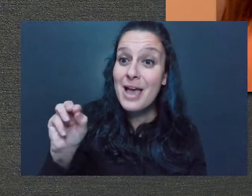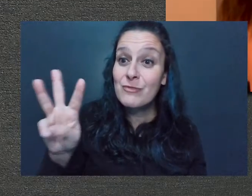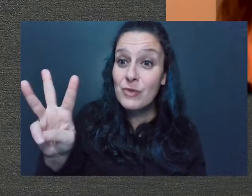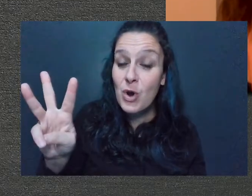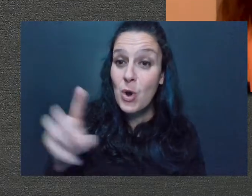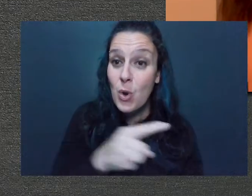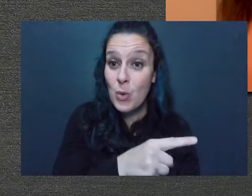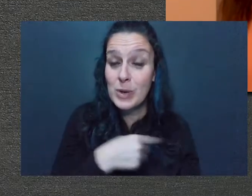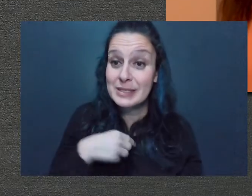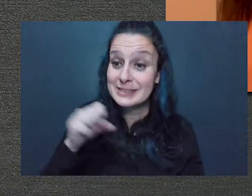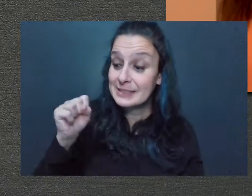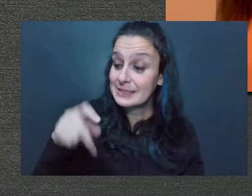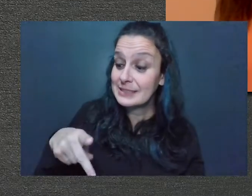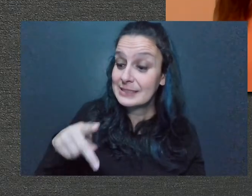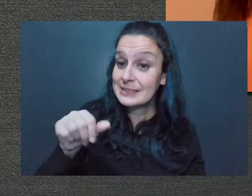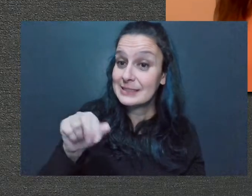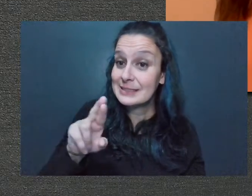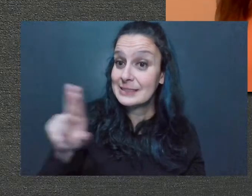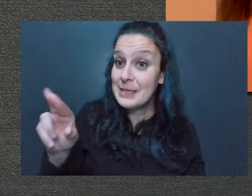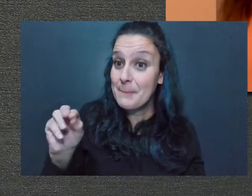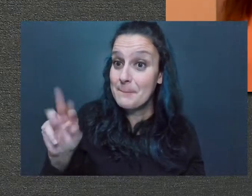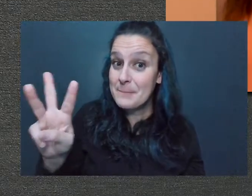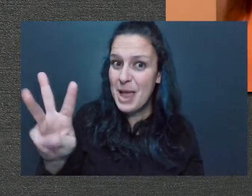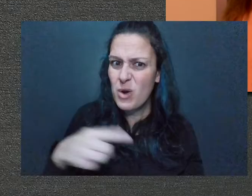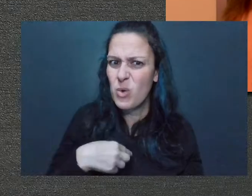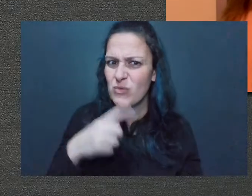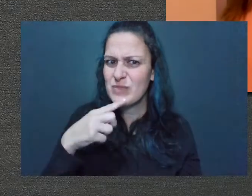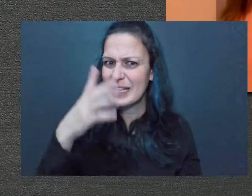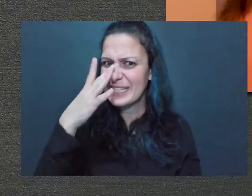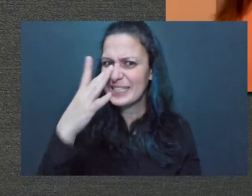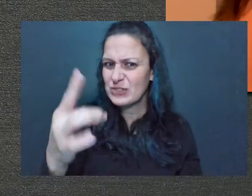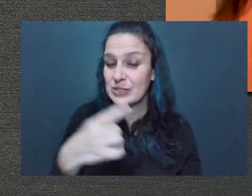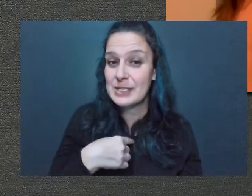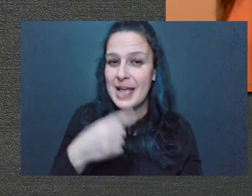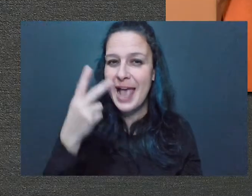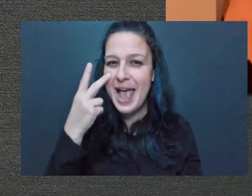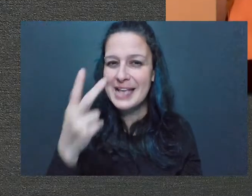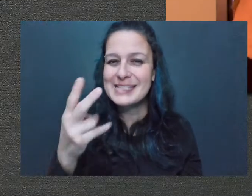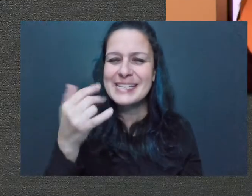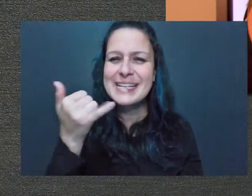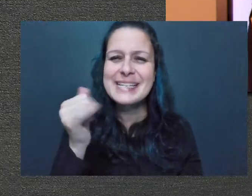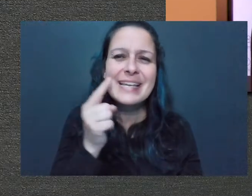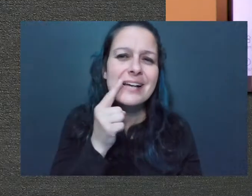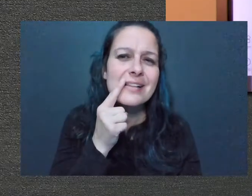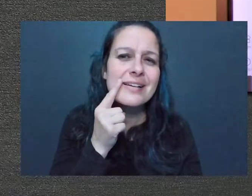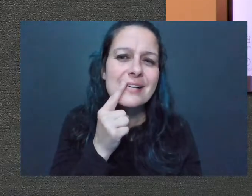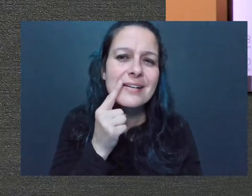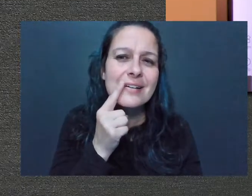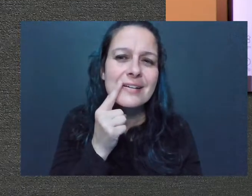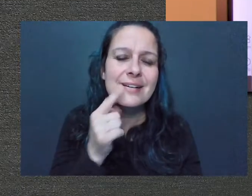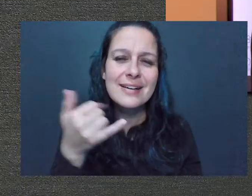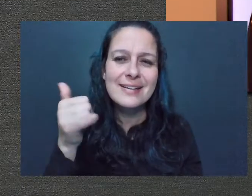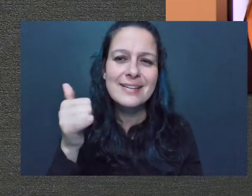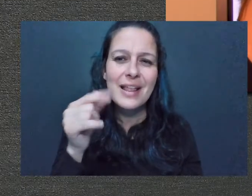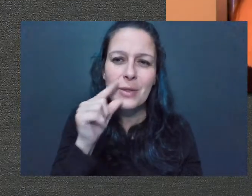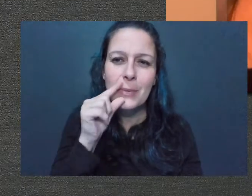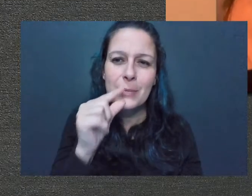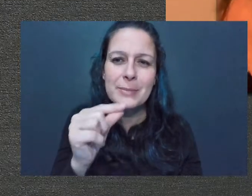And a sparrow, look how very interesting. I see a little bit of yellow on his beak.